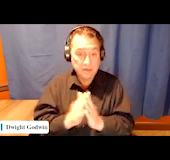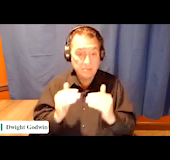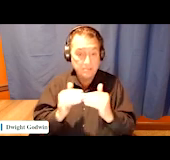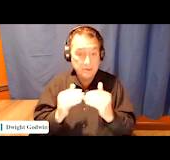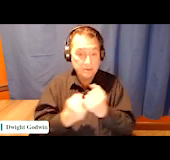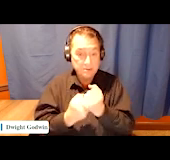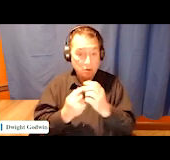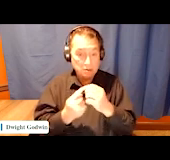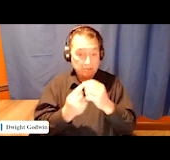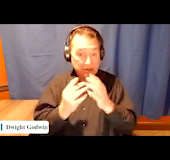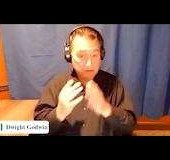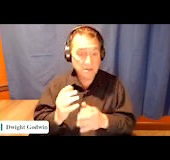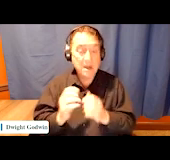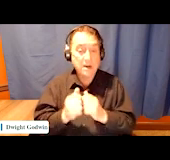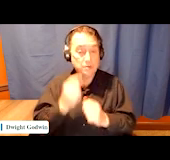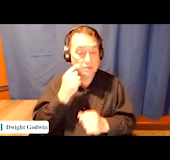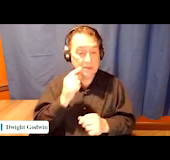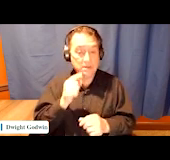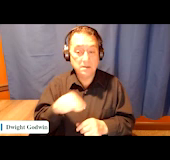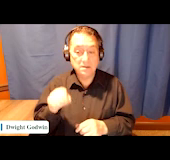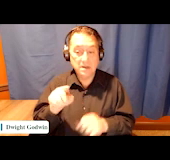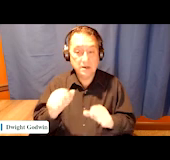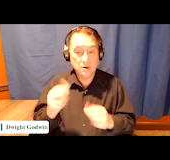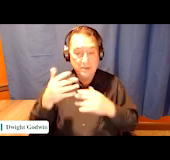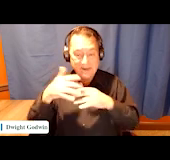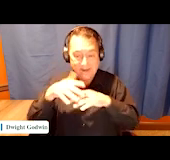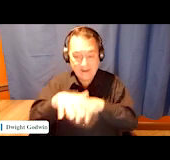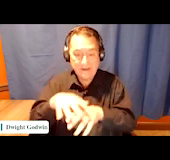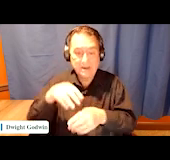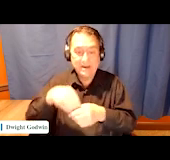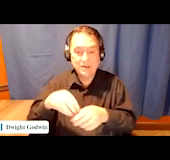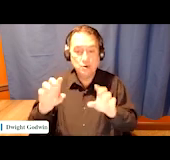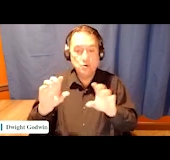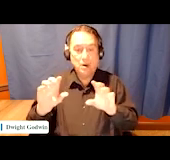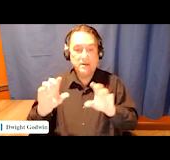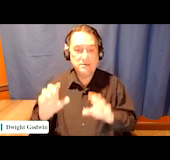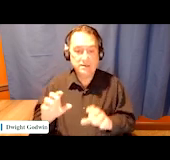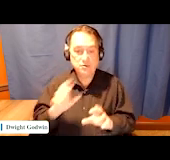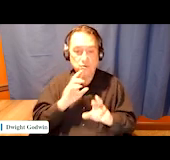how do you think they could be integrated into crisis response or to co-response teams?